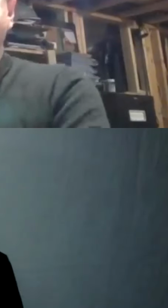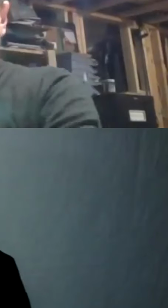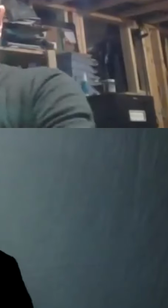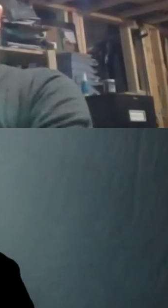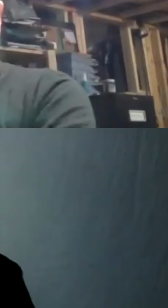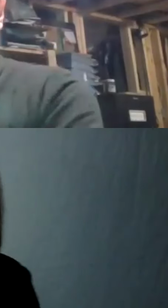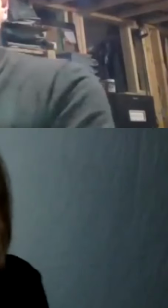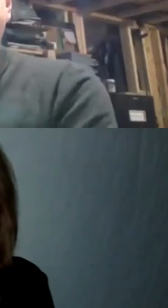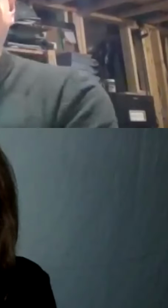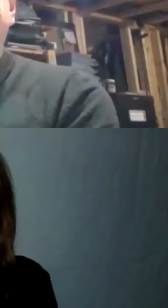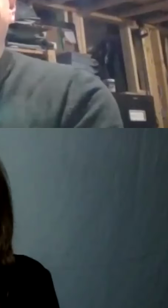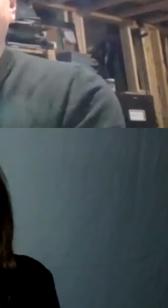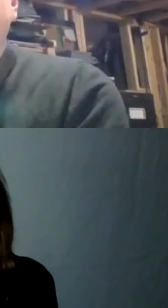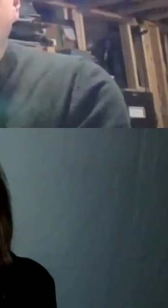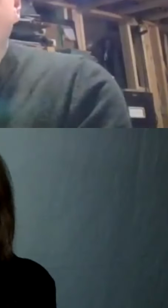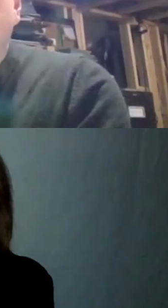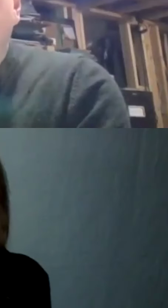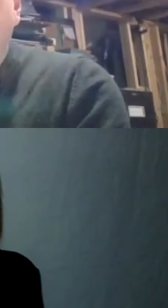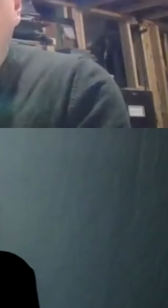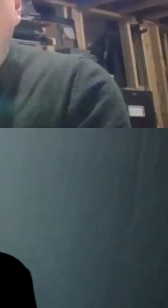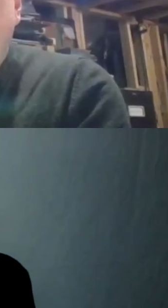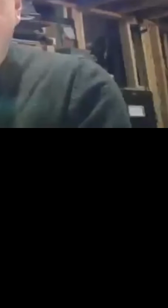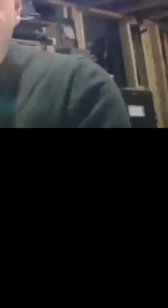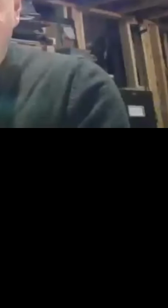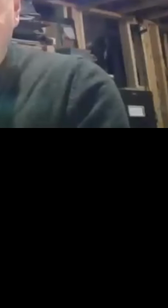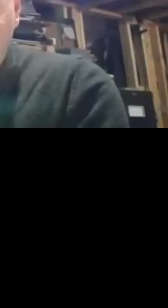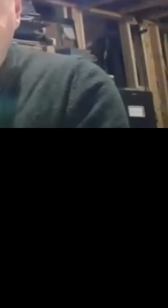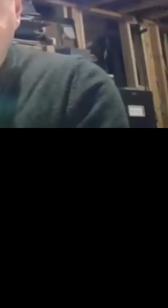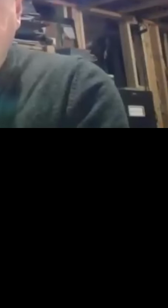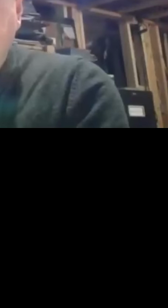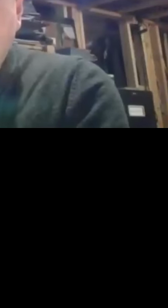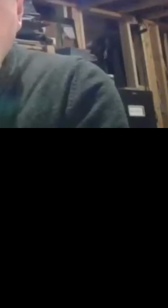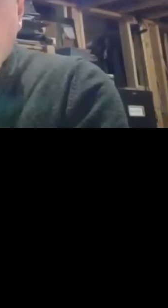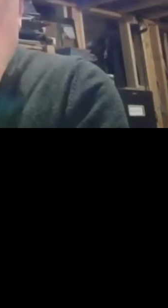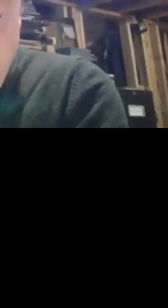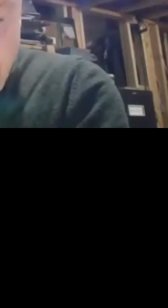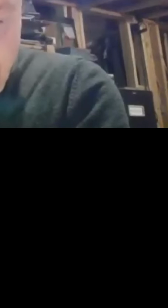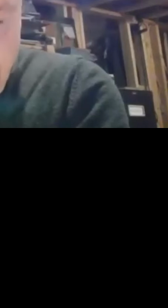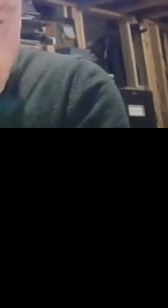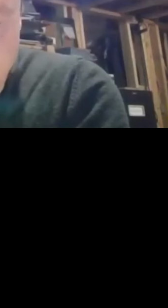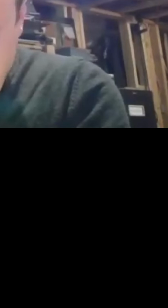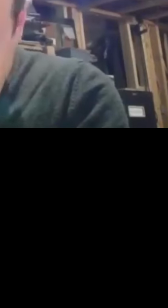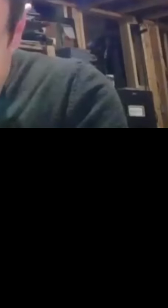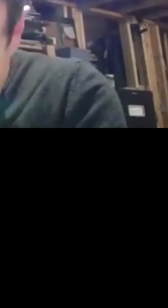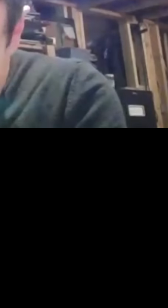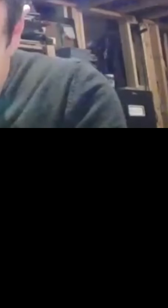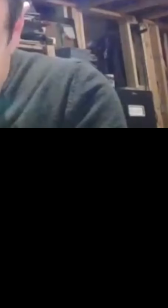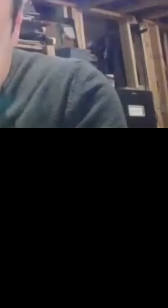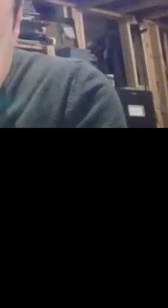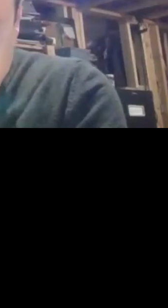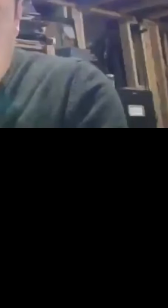and your attendant will get a similar letter identifying them as the highest priority home